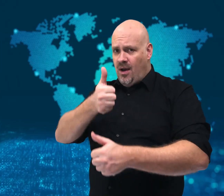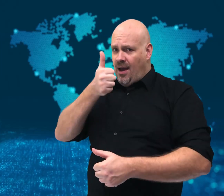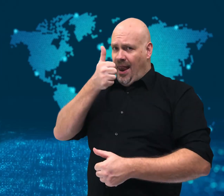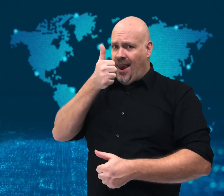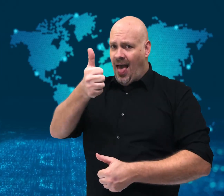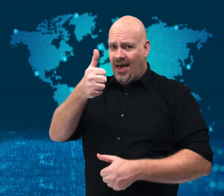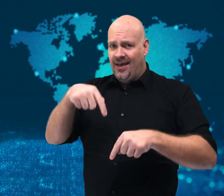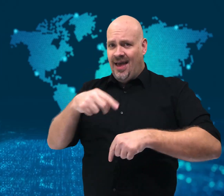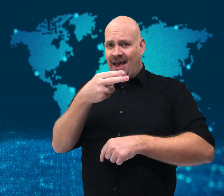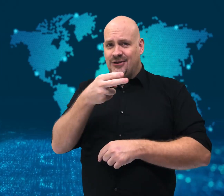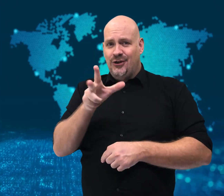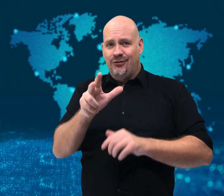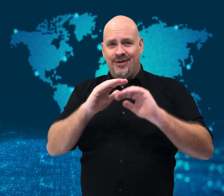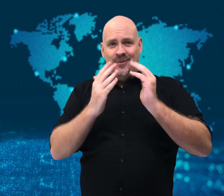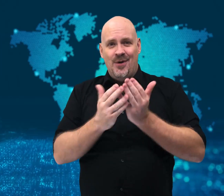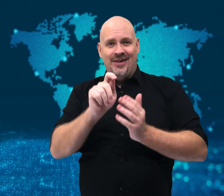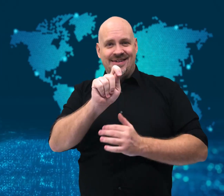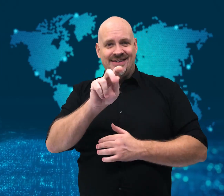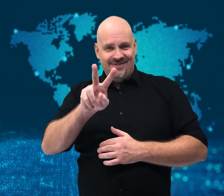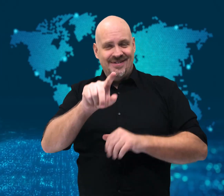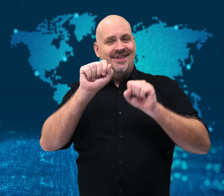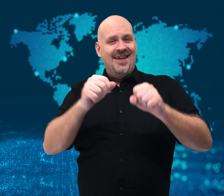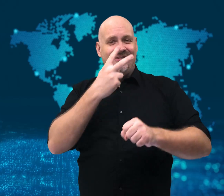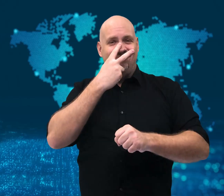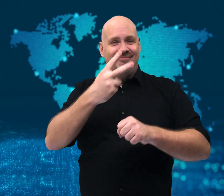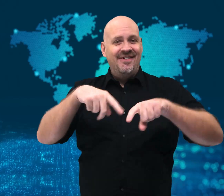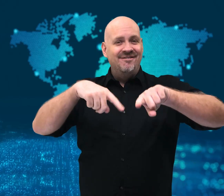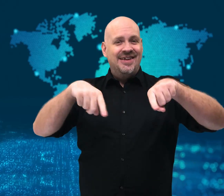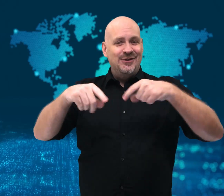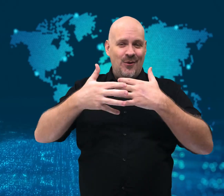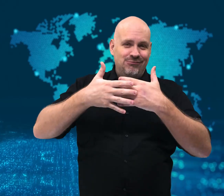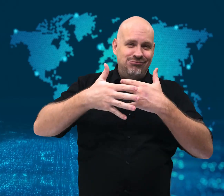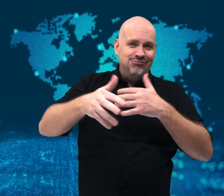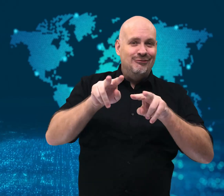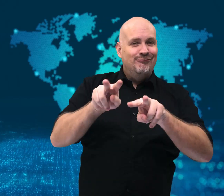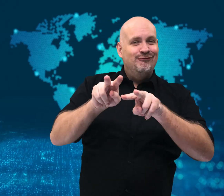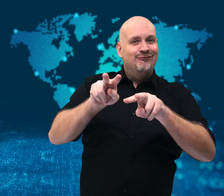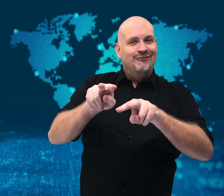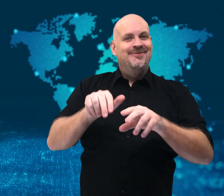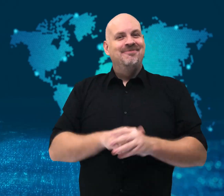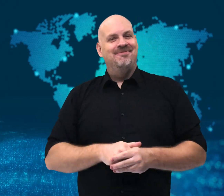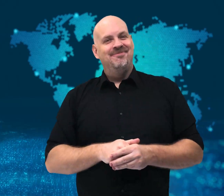and follow H3 World TV to get new video updates!